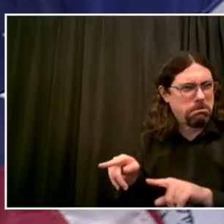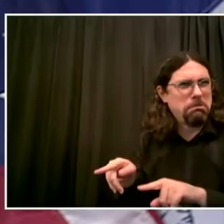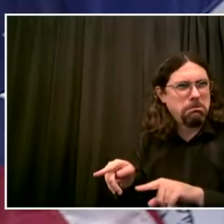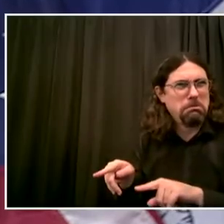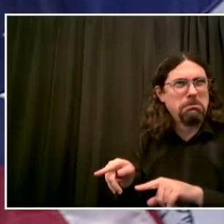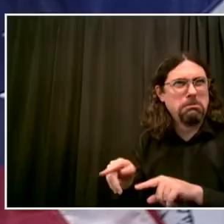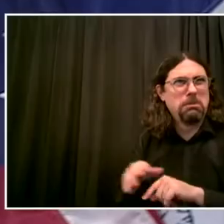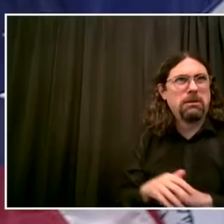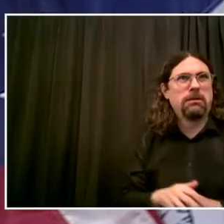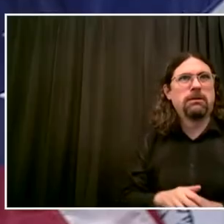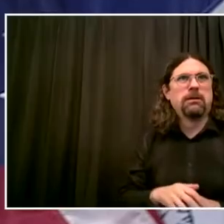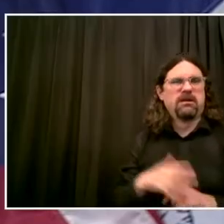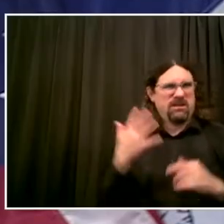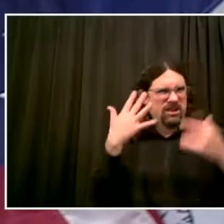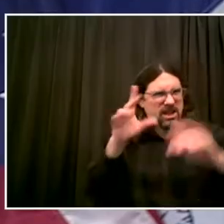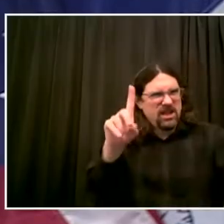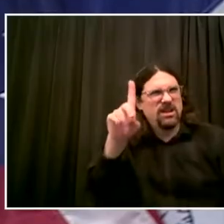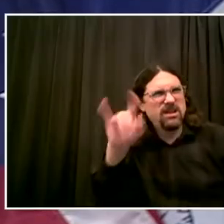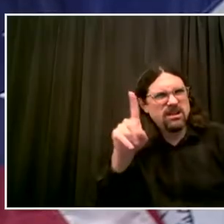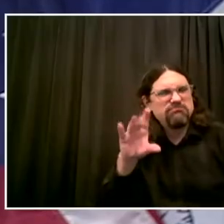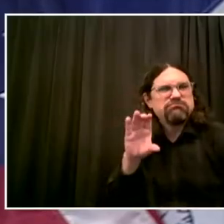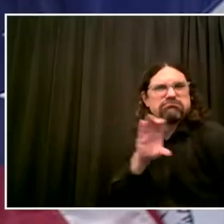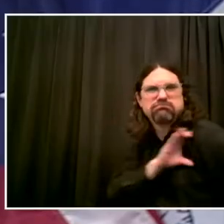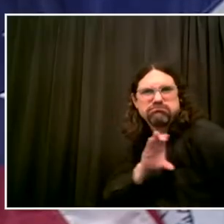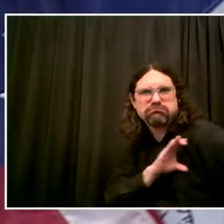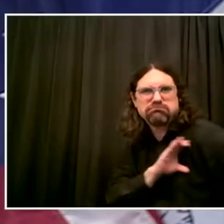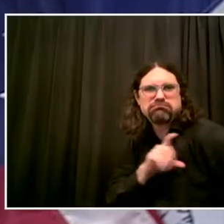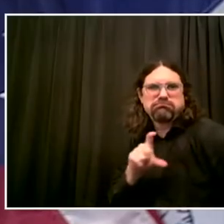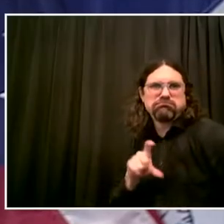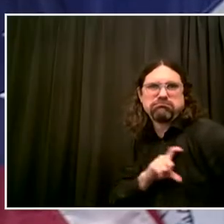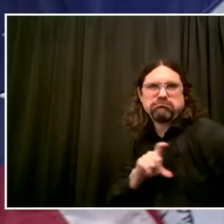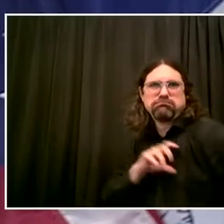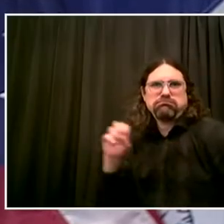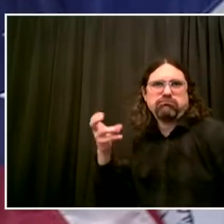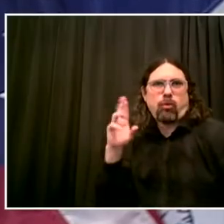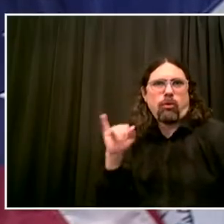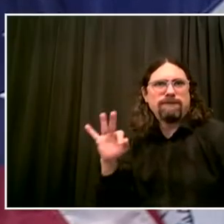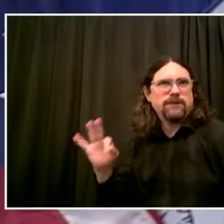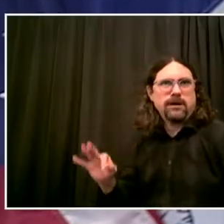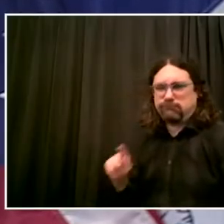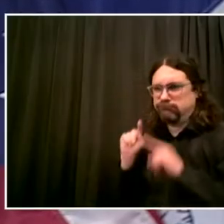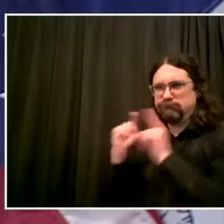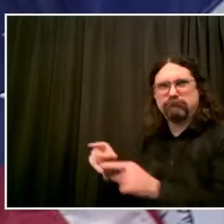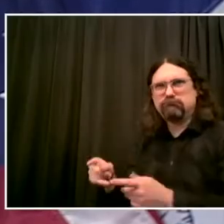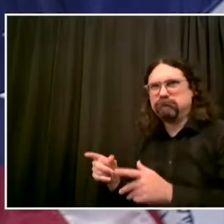HOURS THEY WERE BACK OPEN AGAIN. AND I'M WONDERING WHY